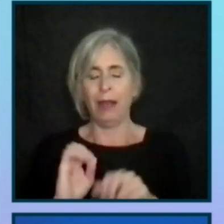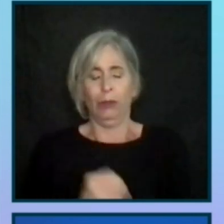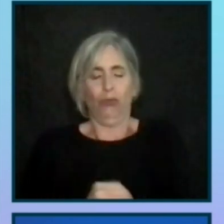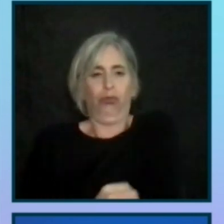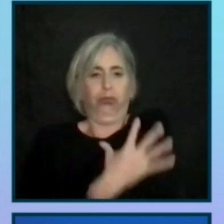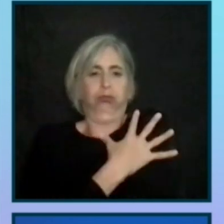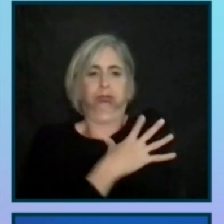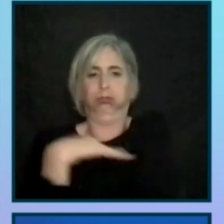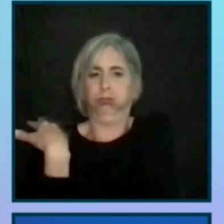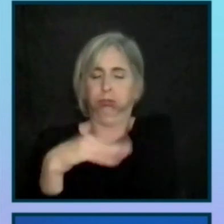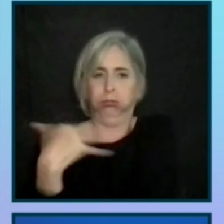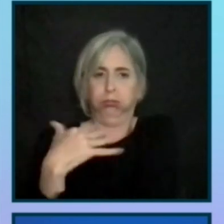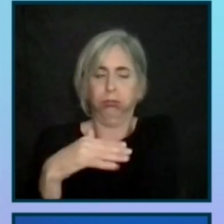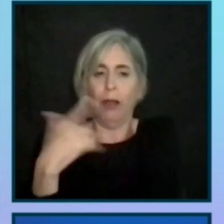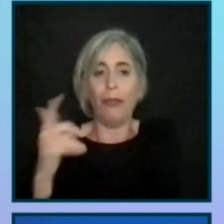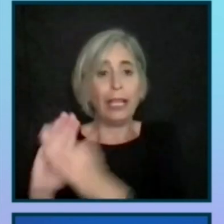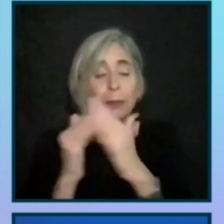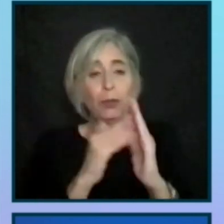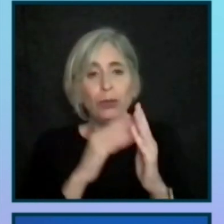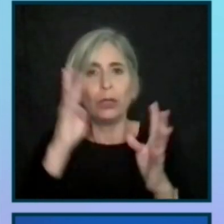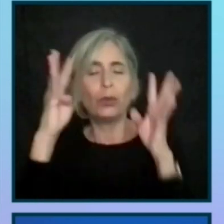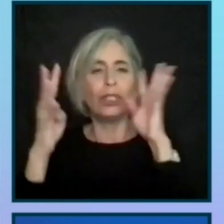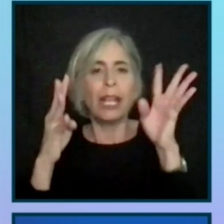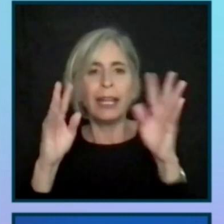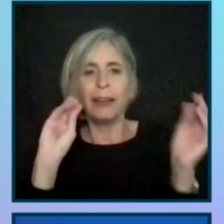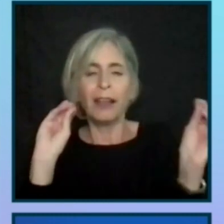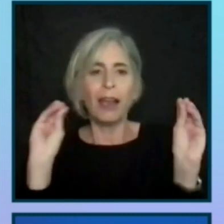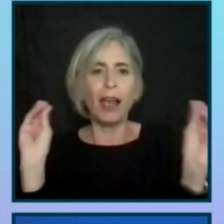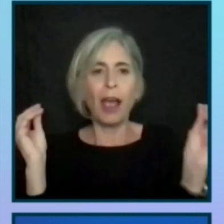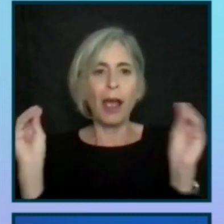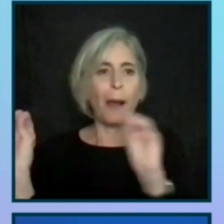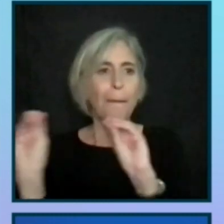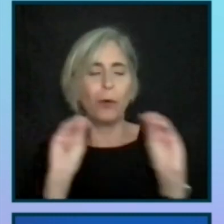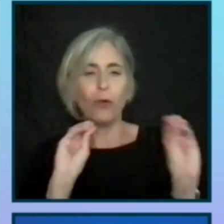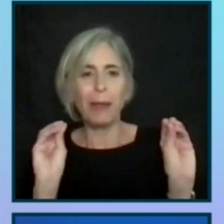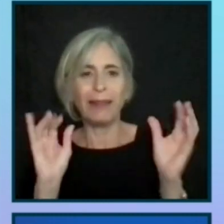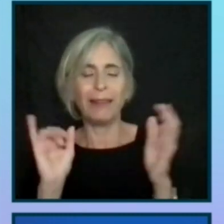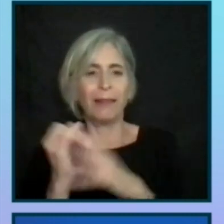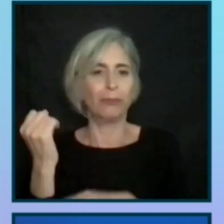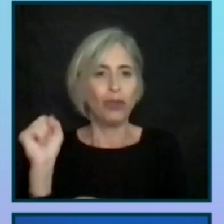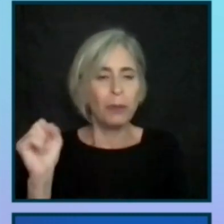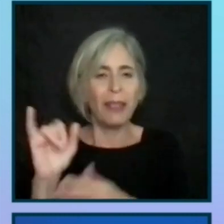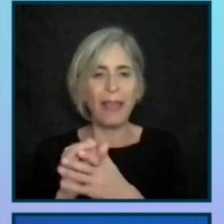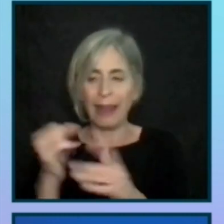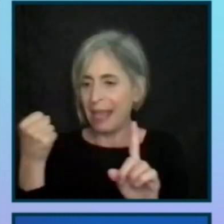how the community can create a movement that has such an impact.